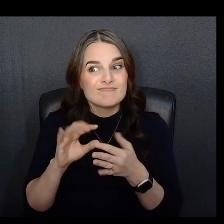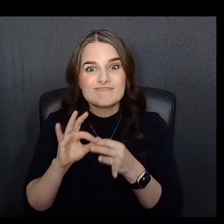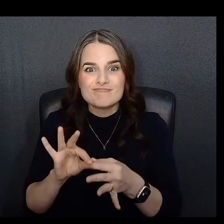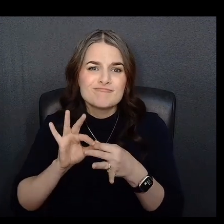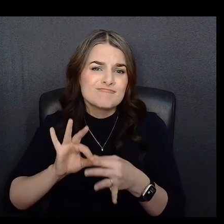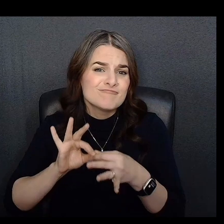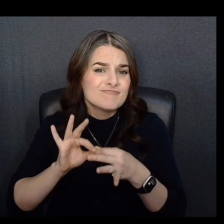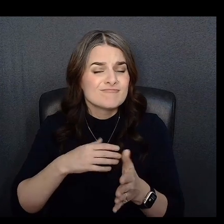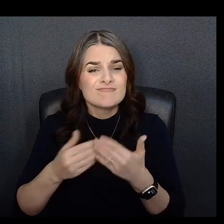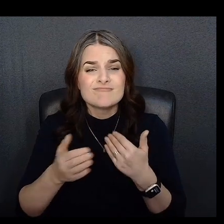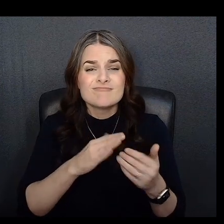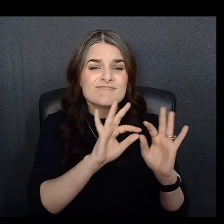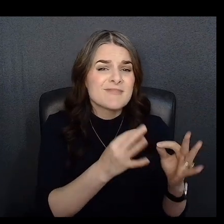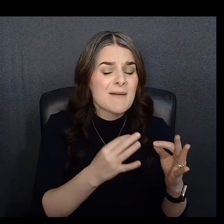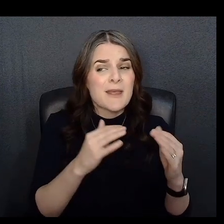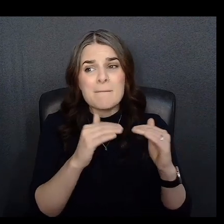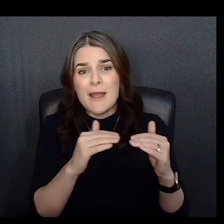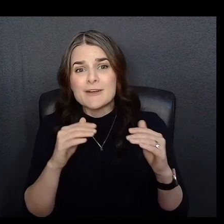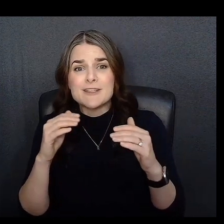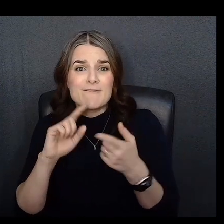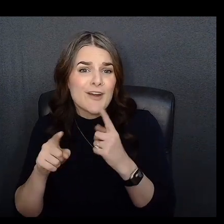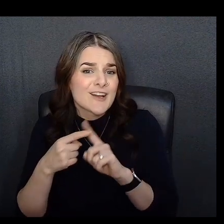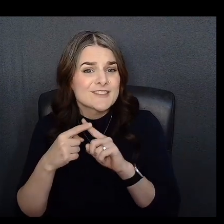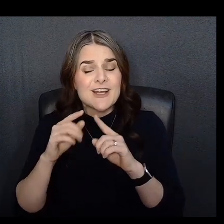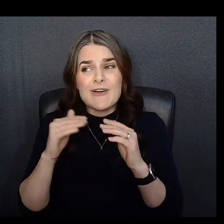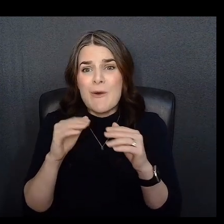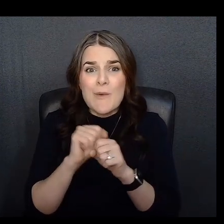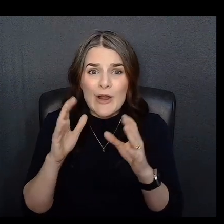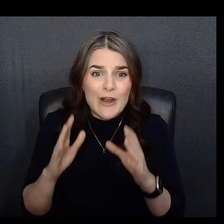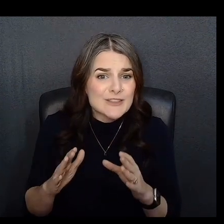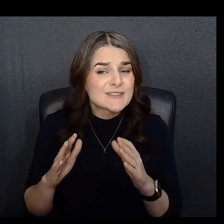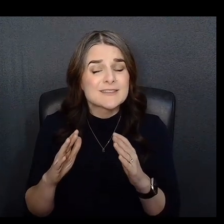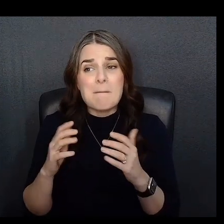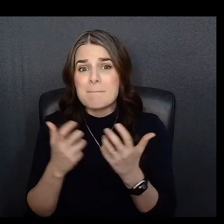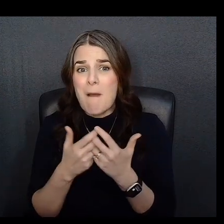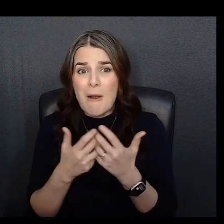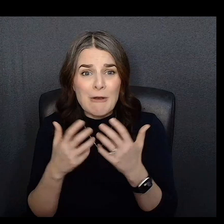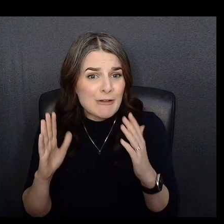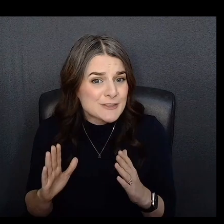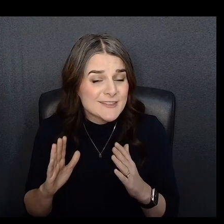whether that's family, peers, friends, coworkers, partners, those are all important things to be able to have.